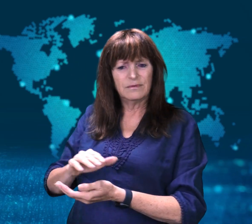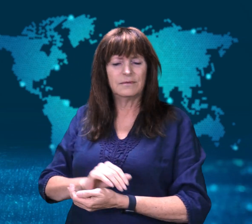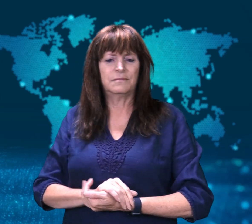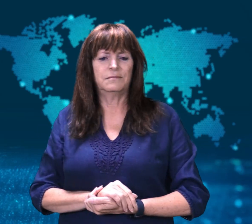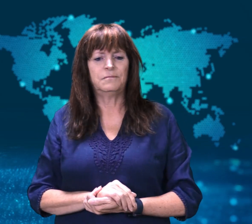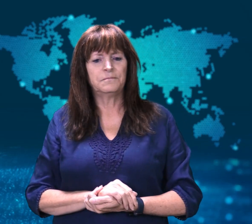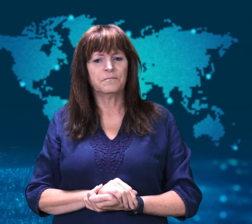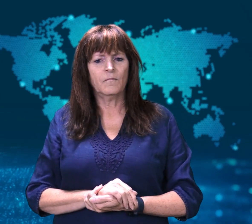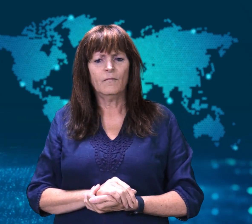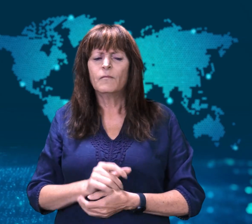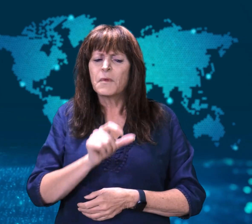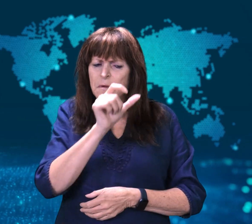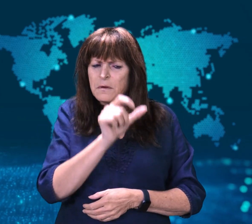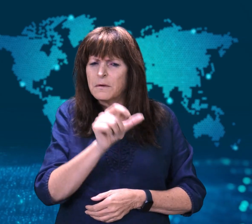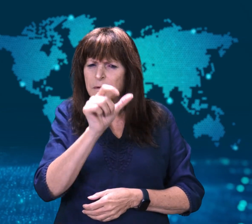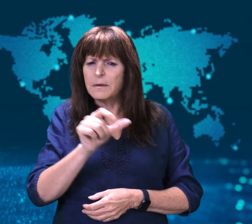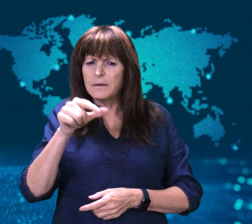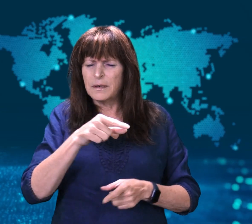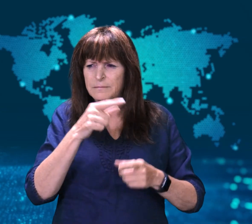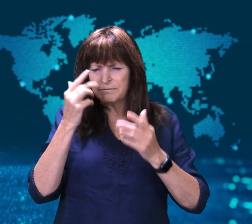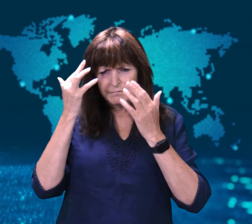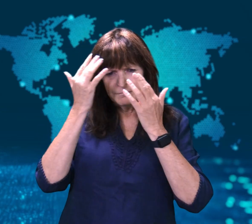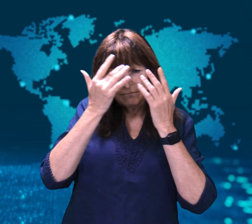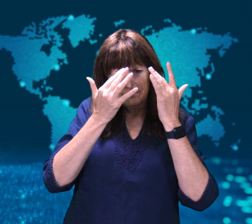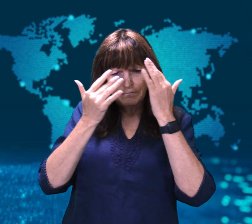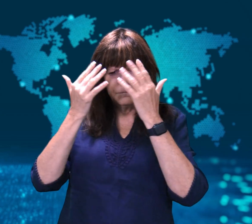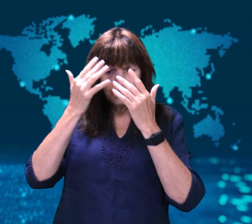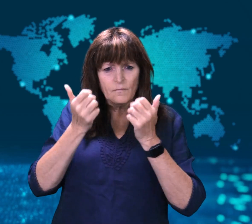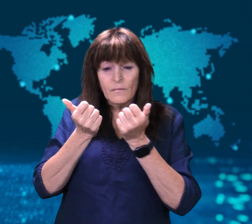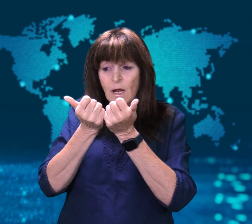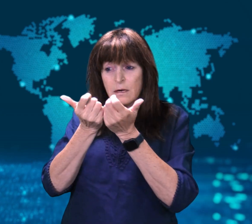Iran over water shortages.